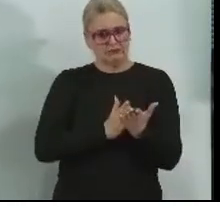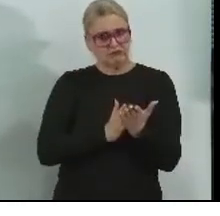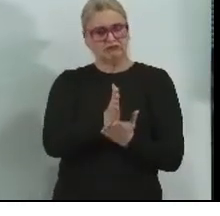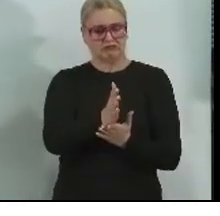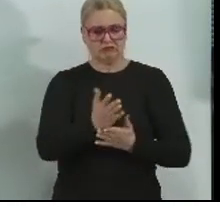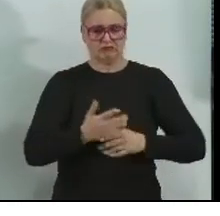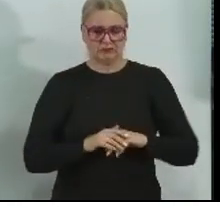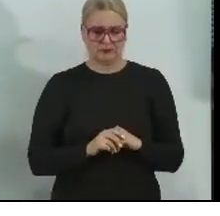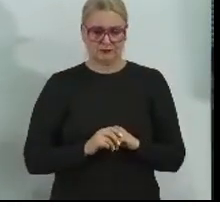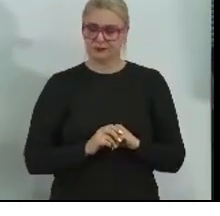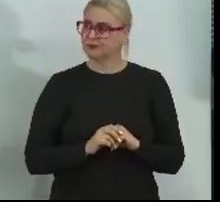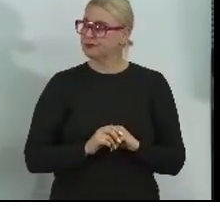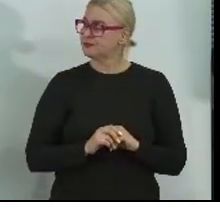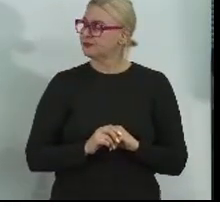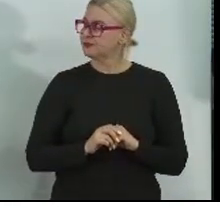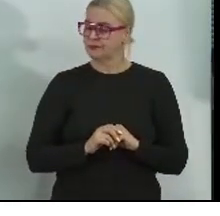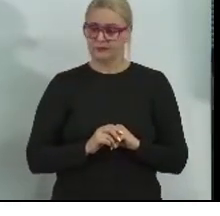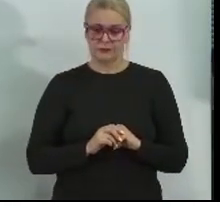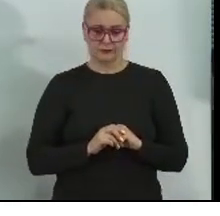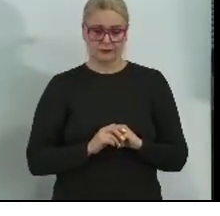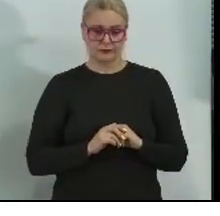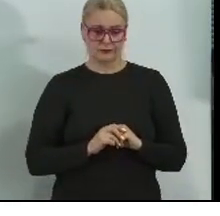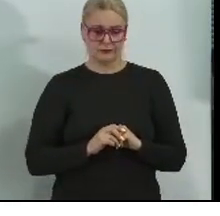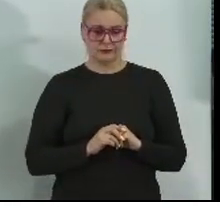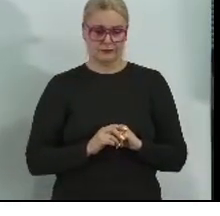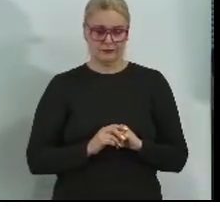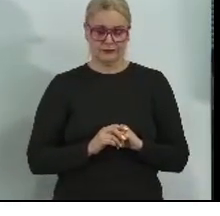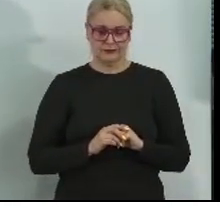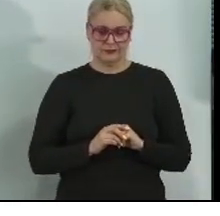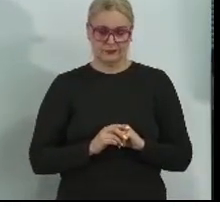Hi everyone, I'm Dom, global client director at Purple Goat.